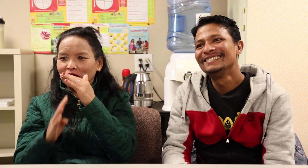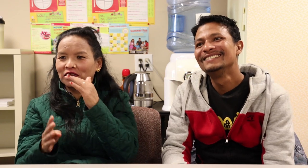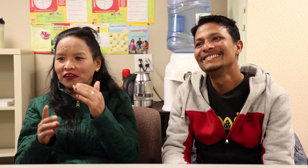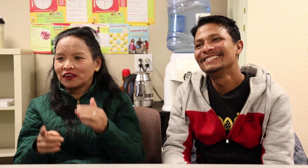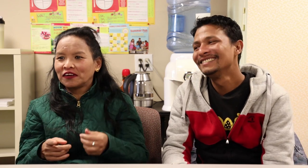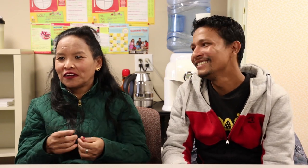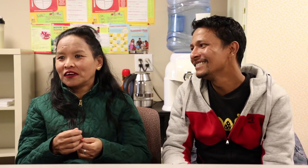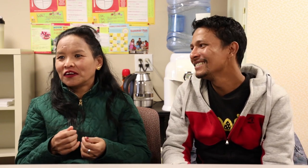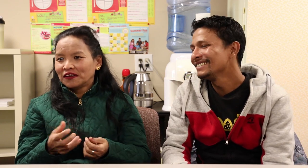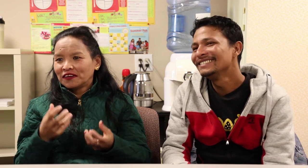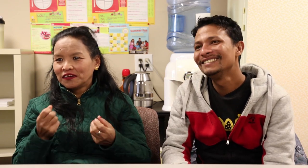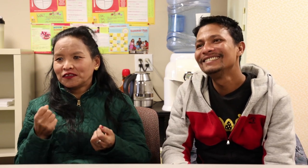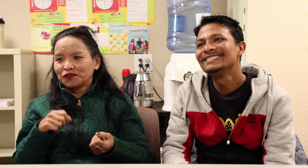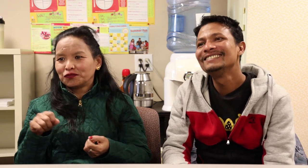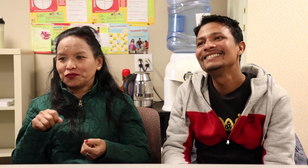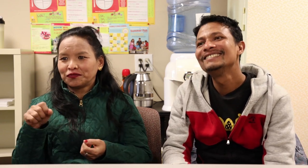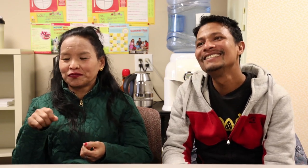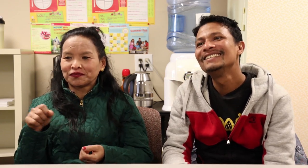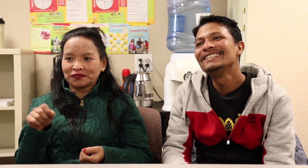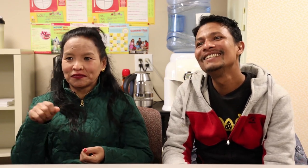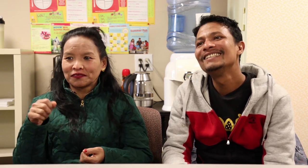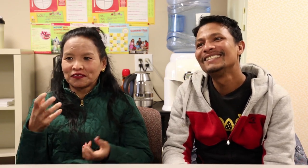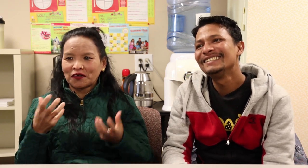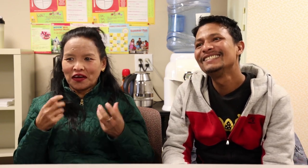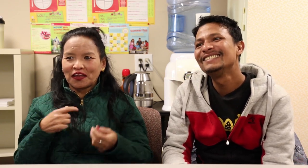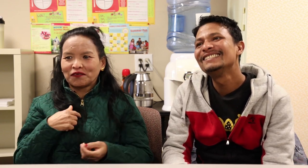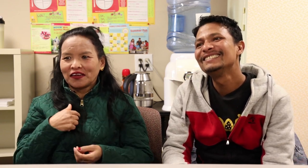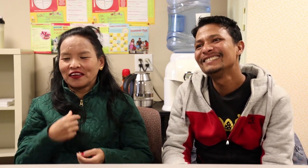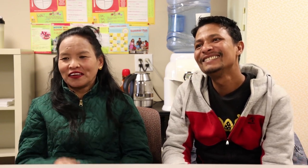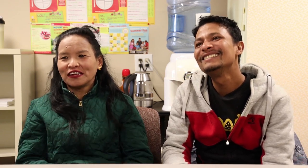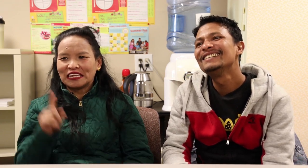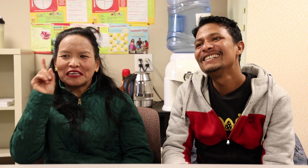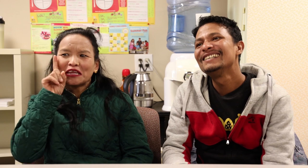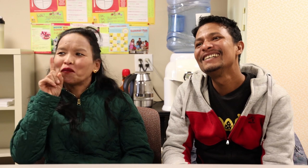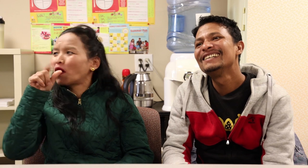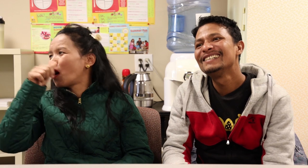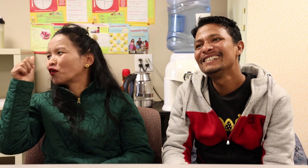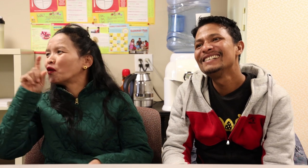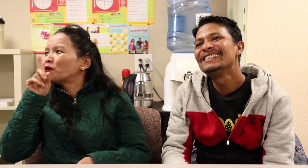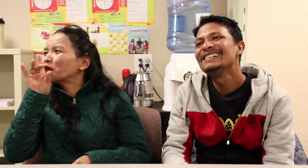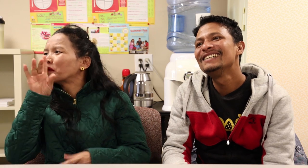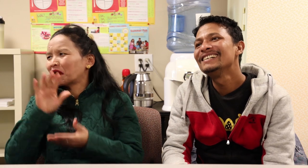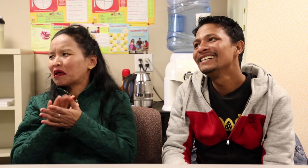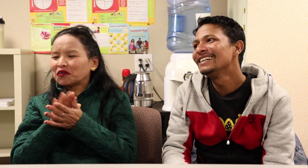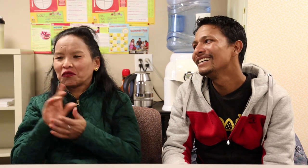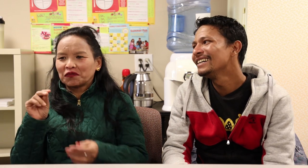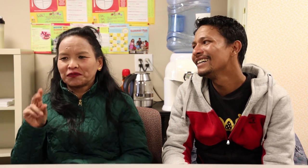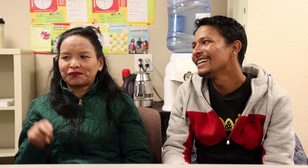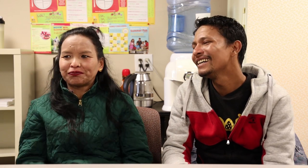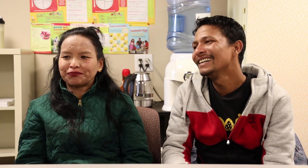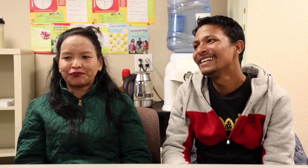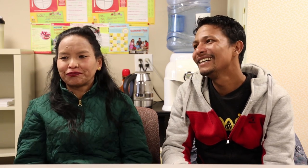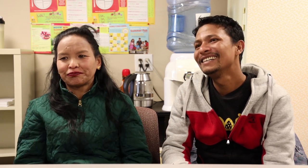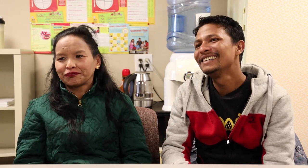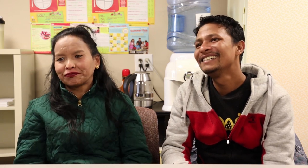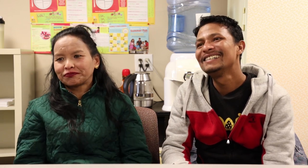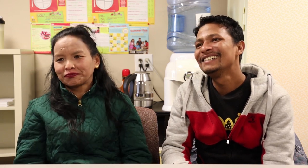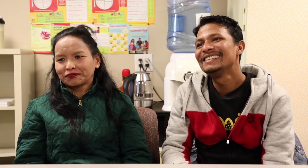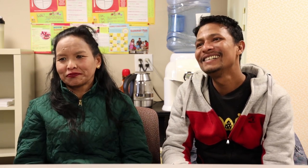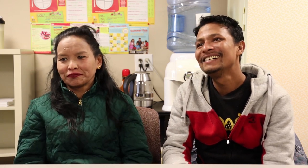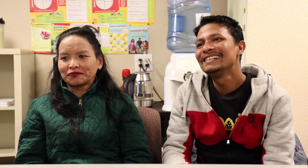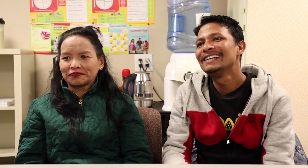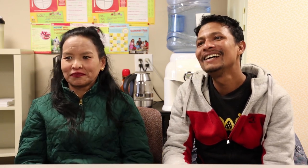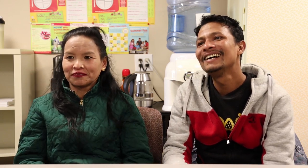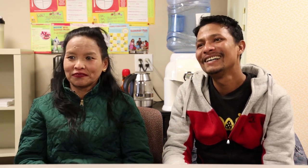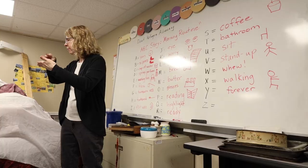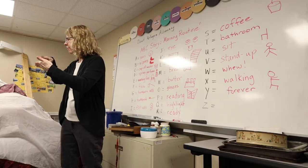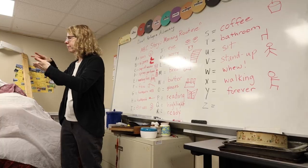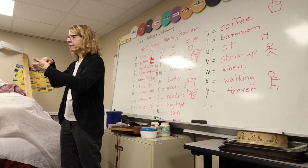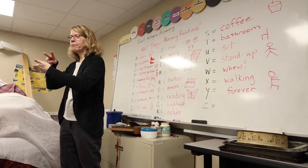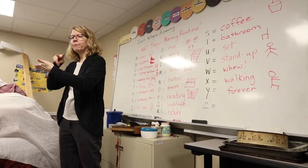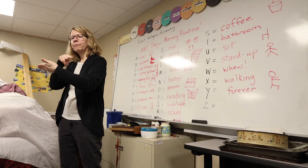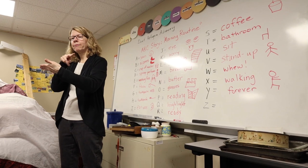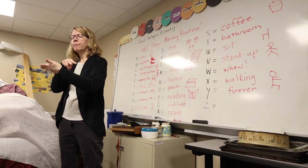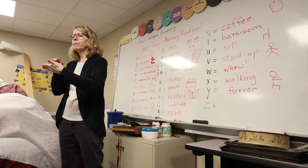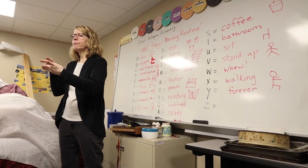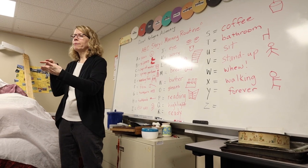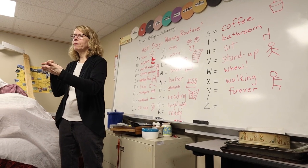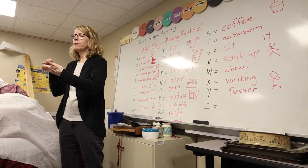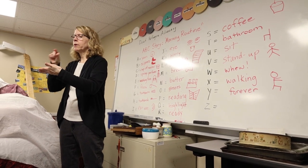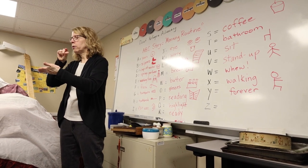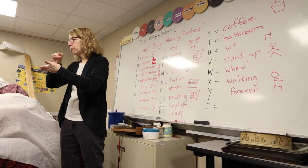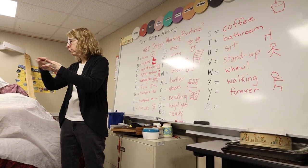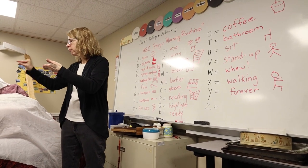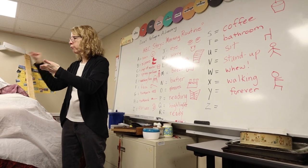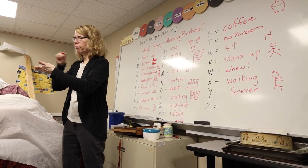(Sangita) It was something I wish that there would have been more support for deaf people where we were from,